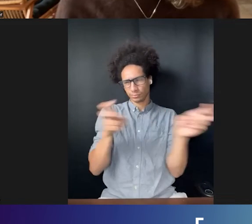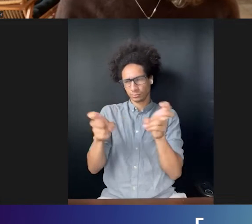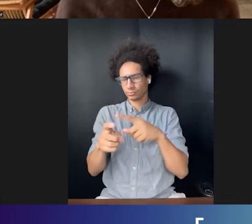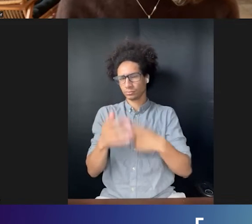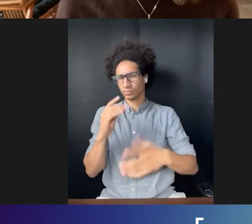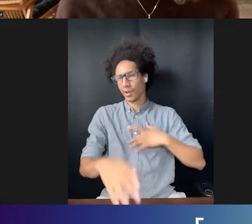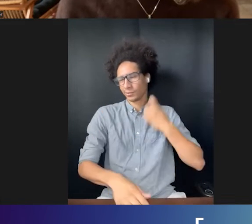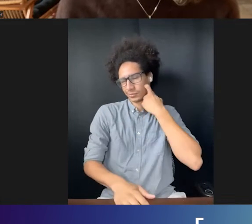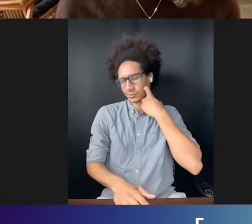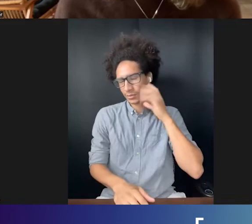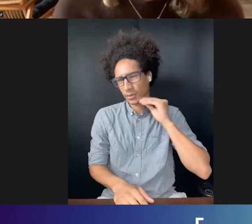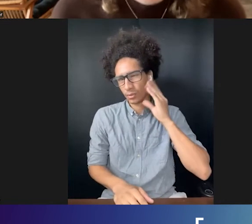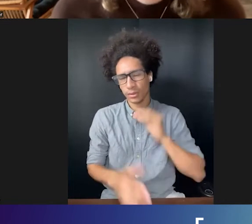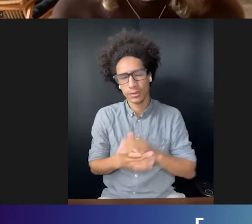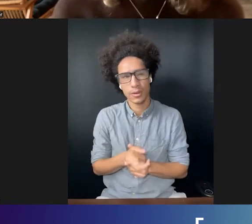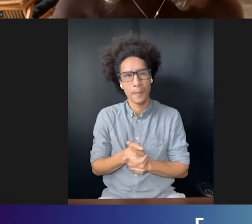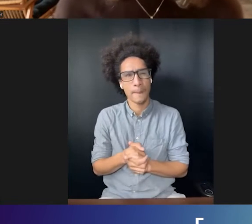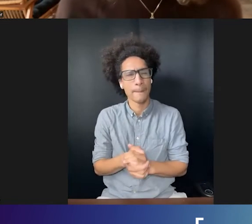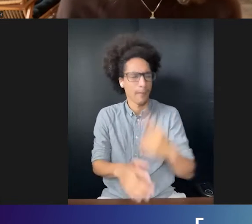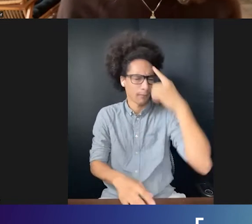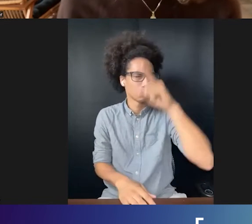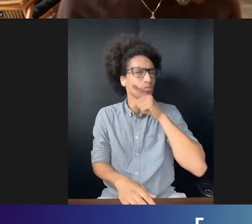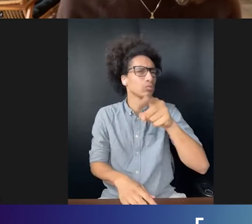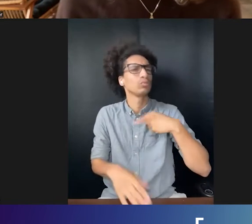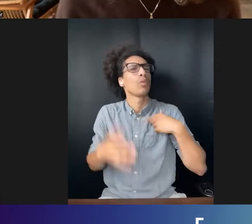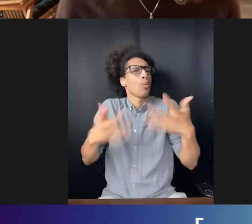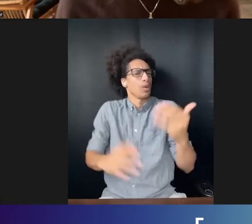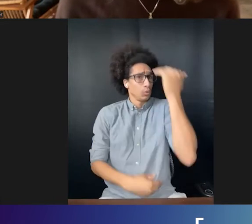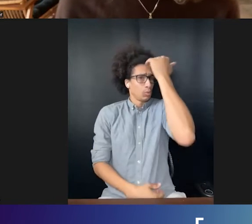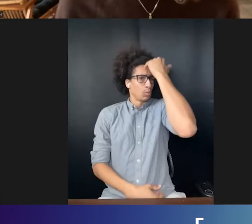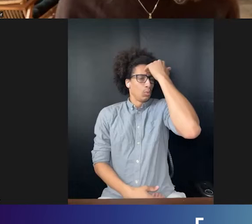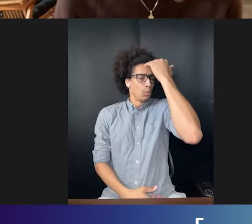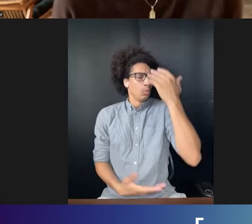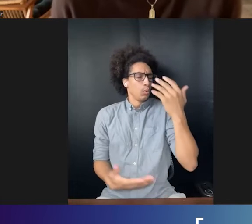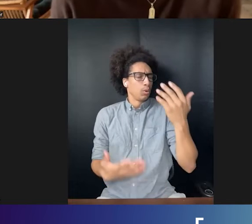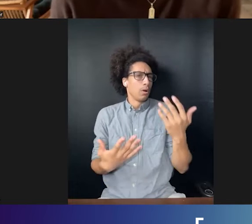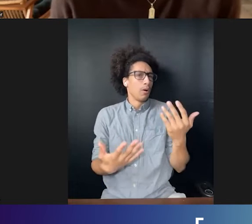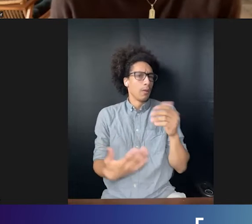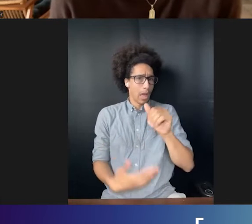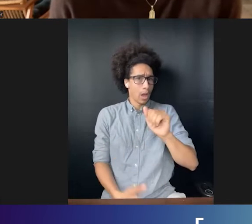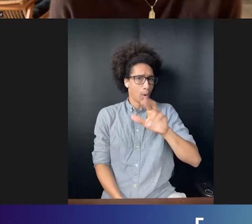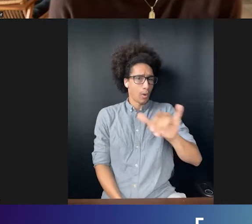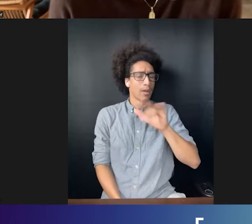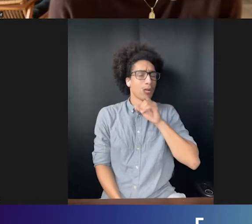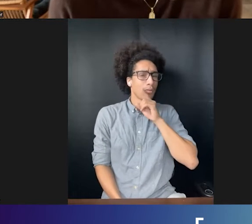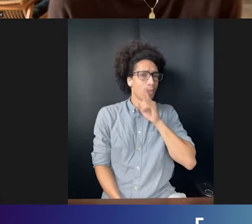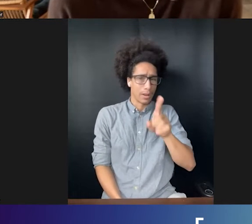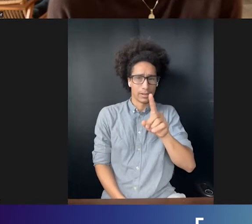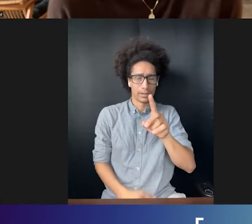And we knew with that that, you know, array releasing is like a nonprofit film company.